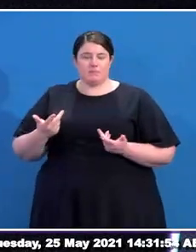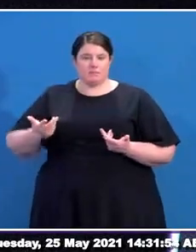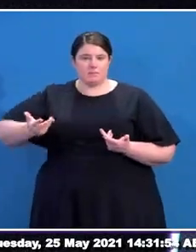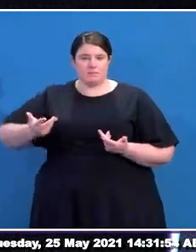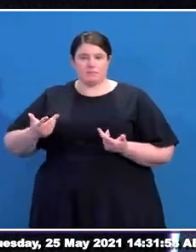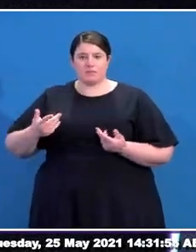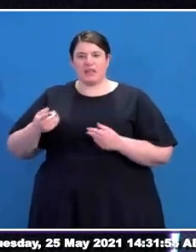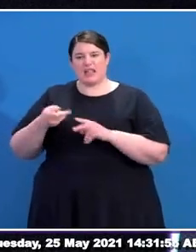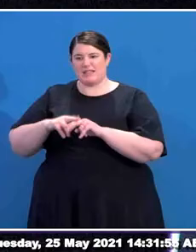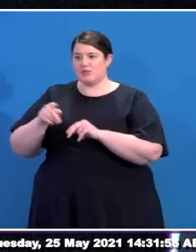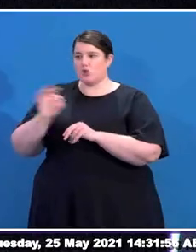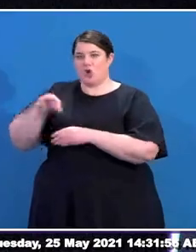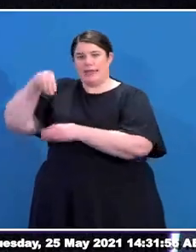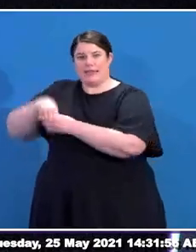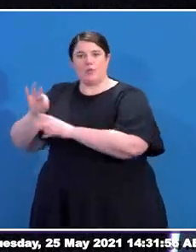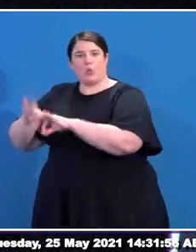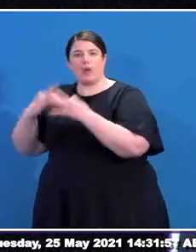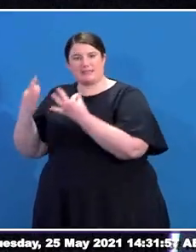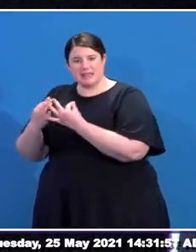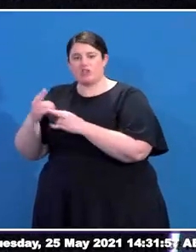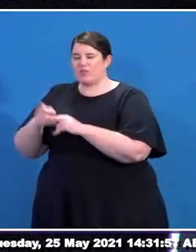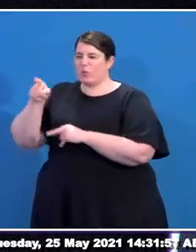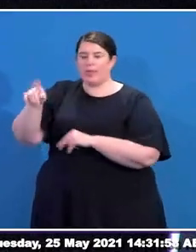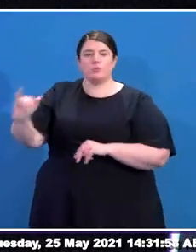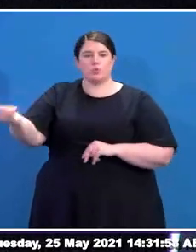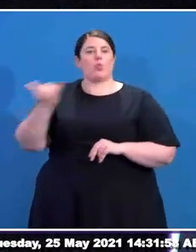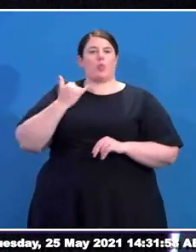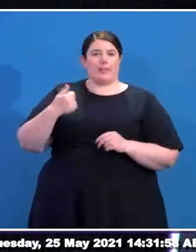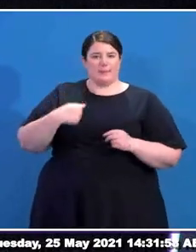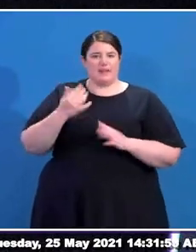person to the organisation to look at the complaint, so that it's impartial.